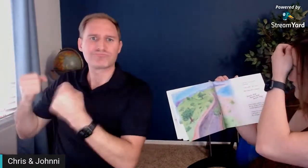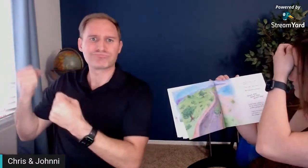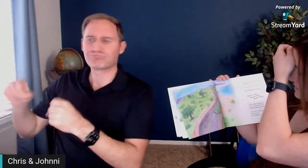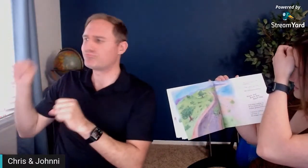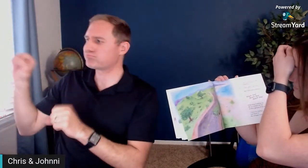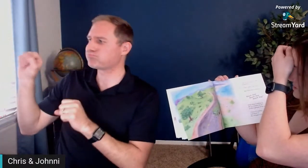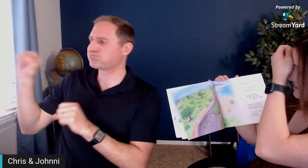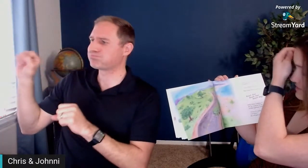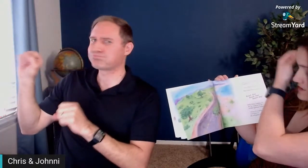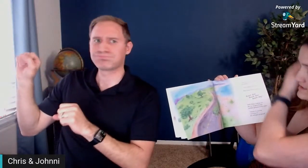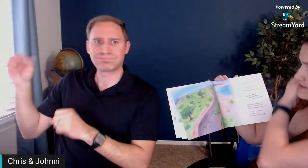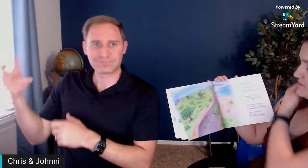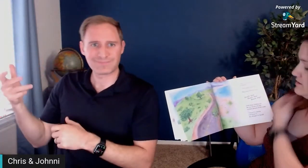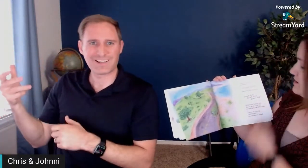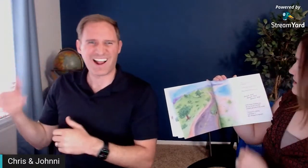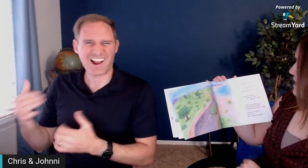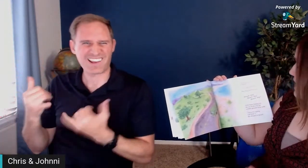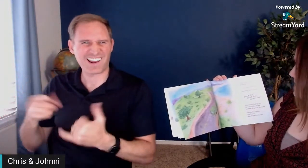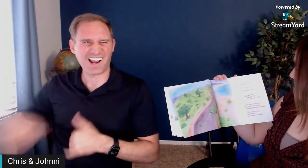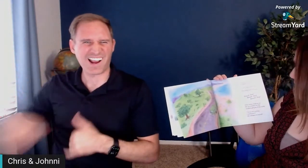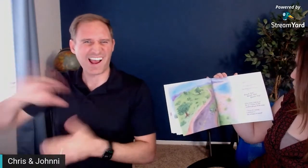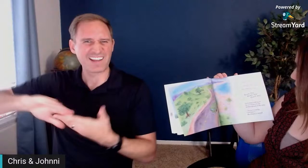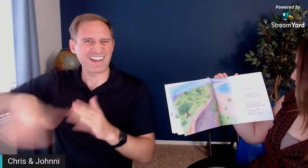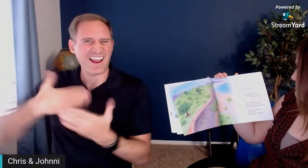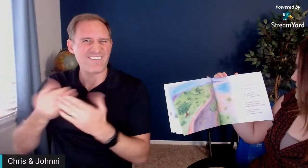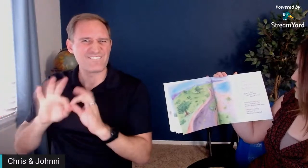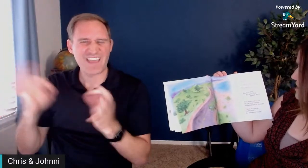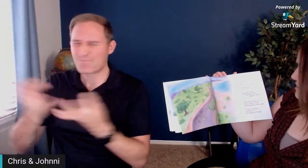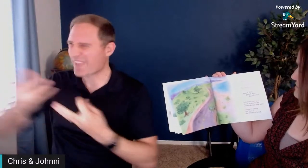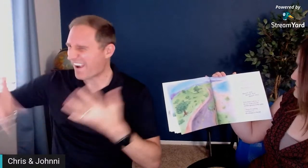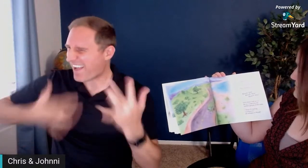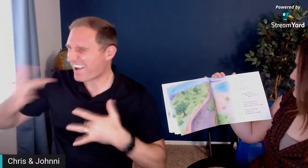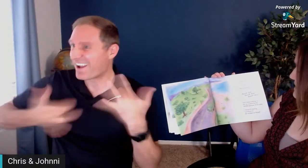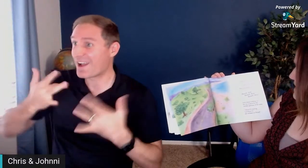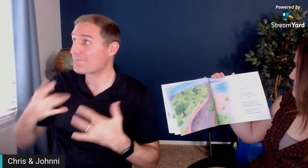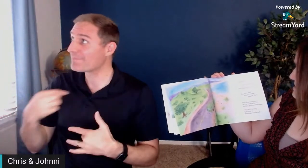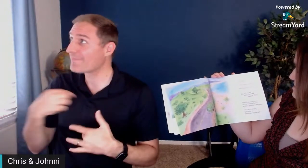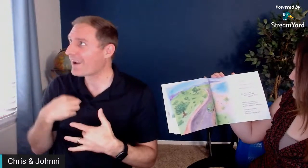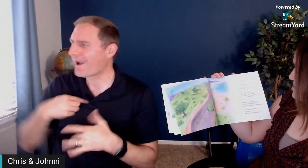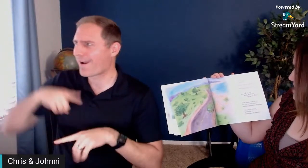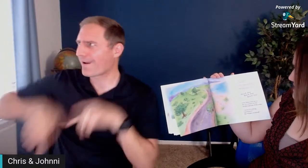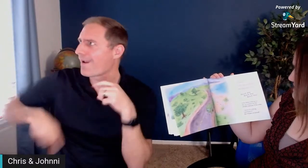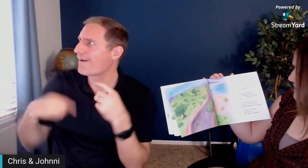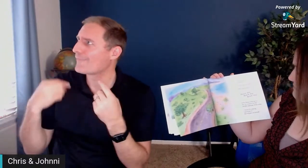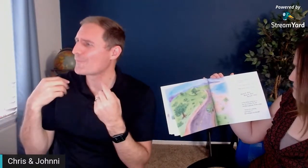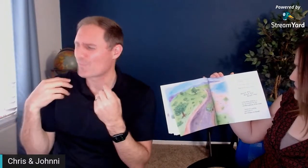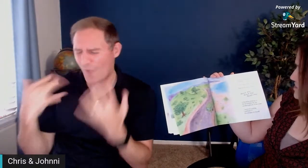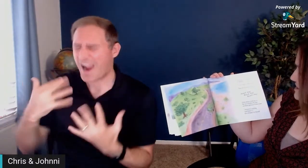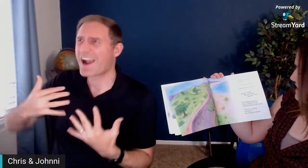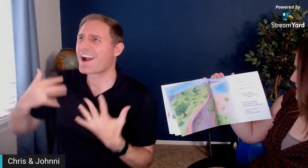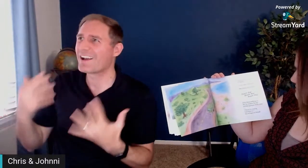everyone is bursting with excitement i can't wait ben shouts then emily starts chanting beach day